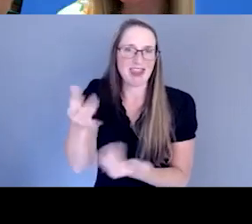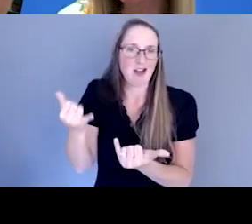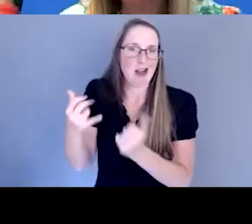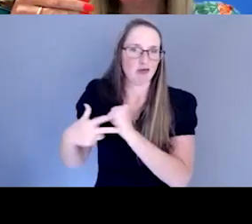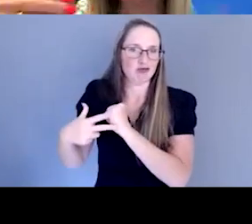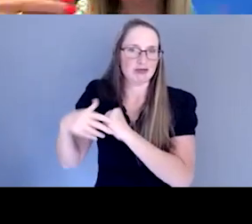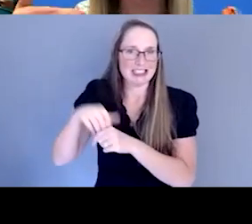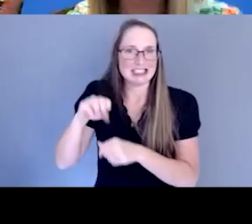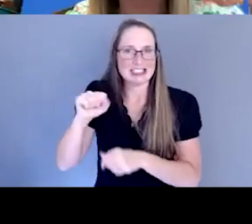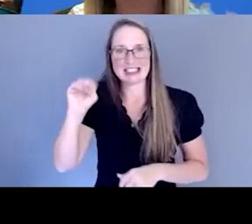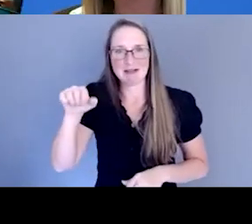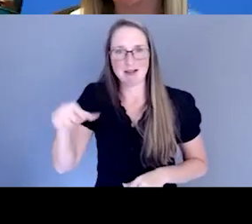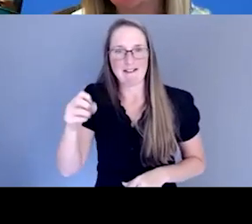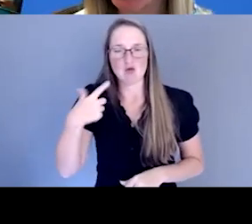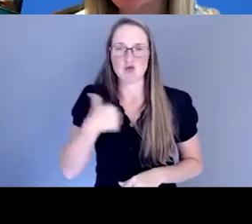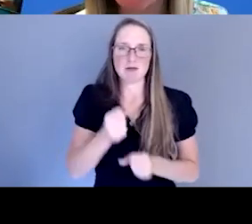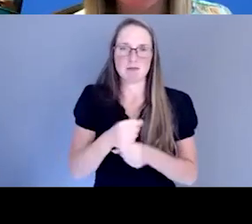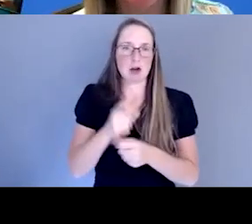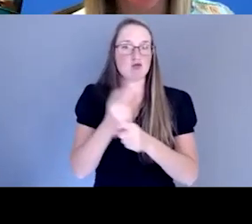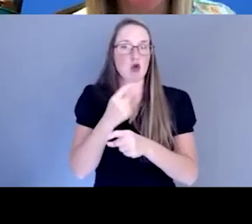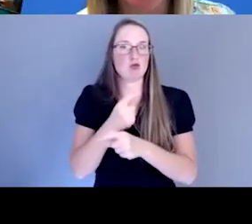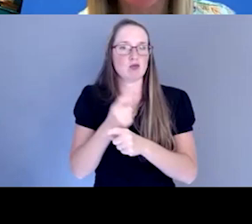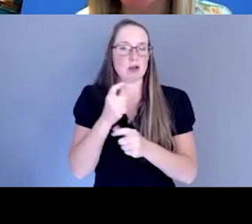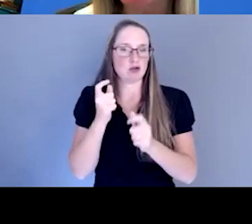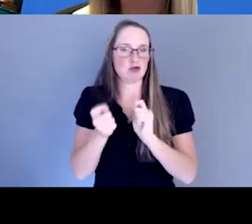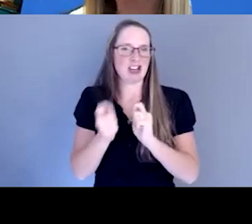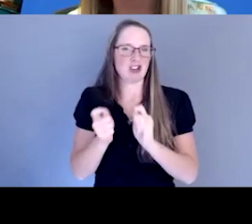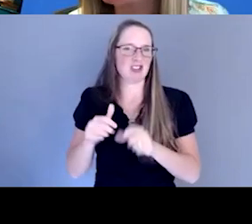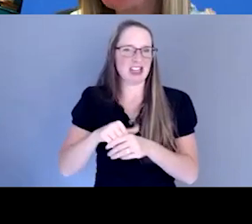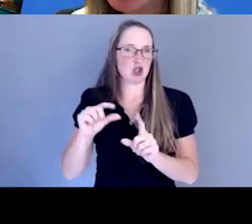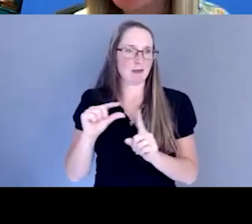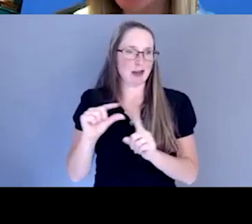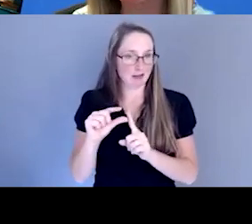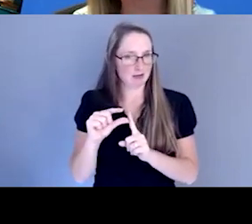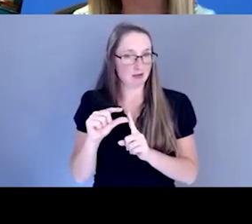We had to make appropriate changes in terminology in multiple places